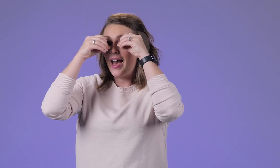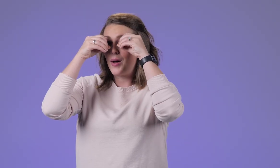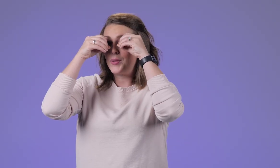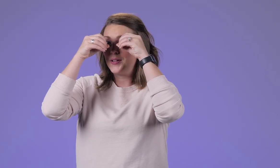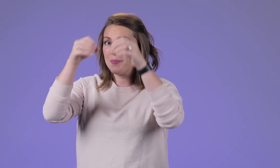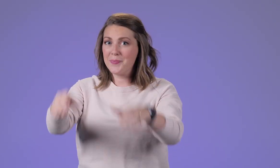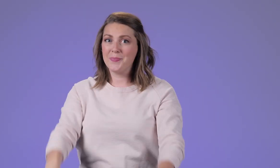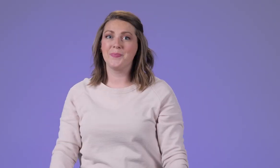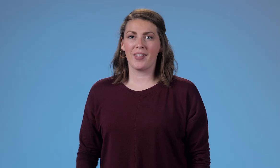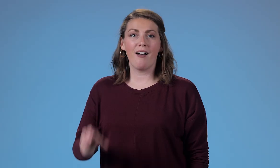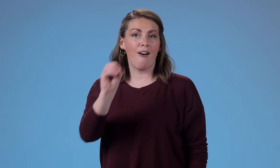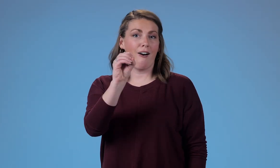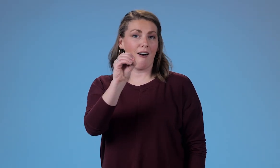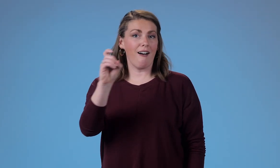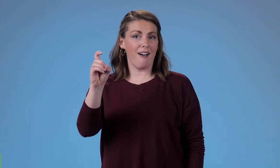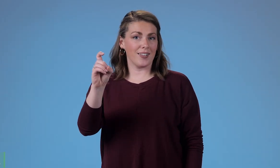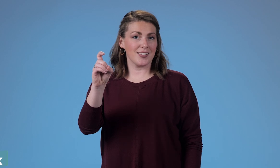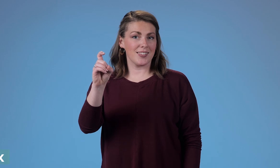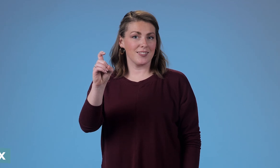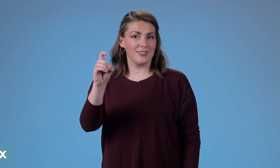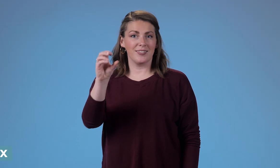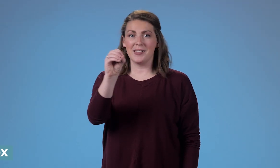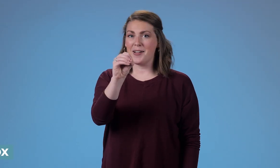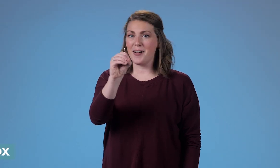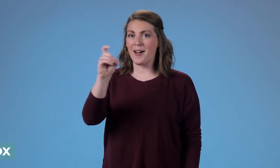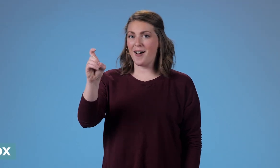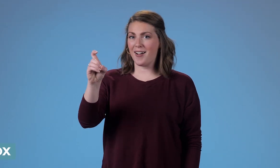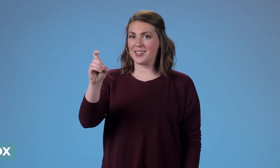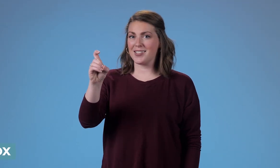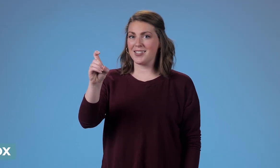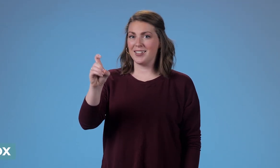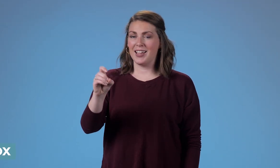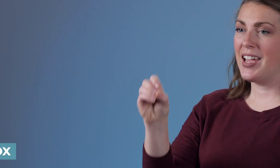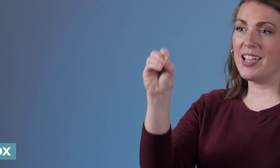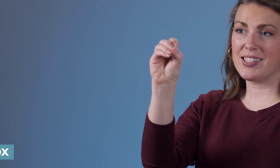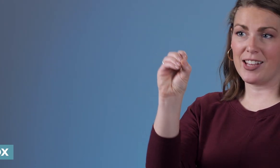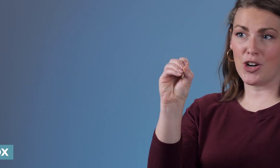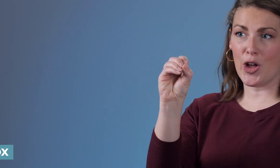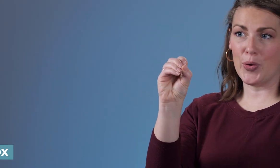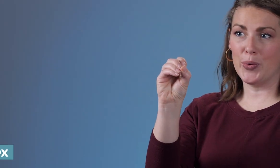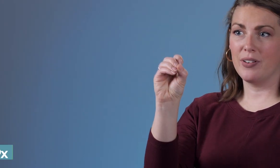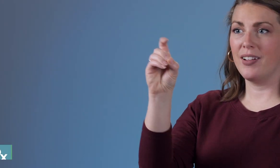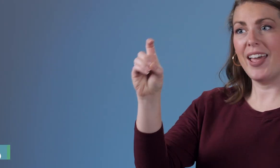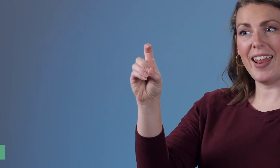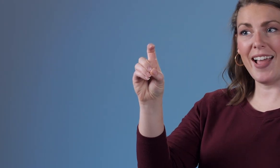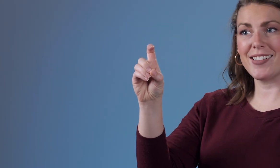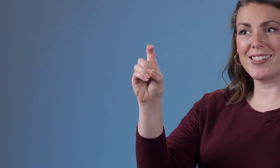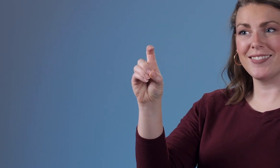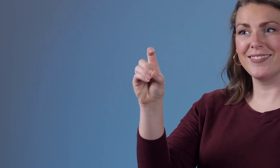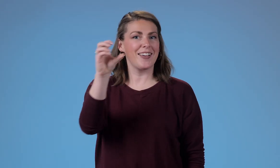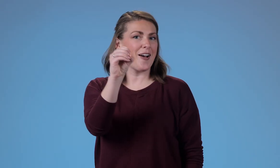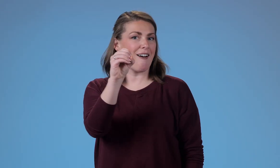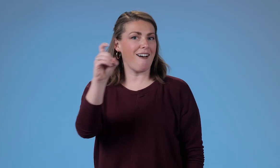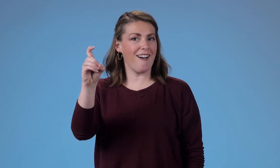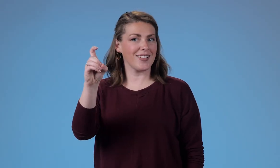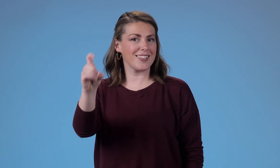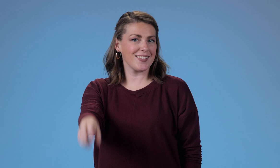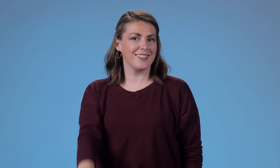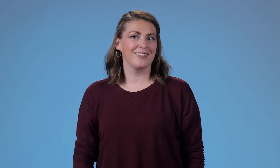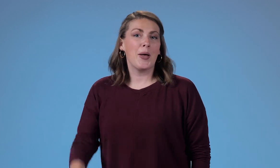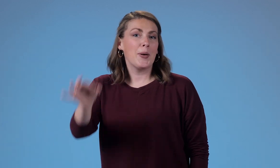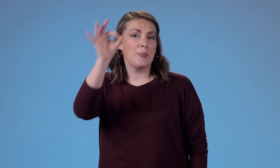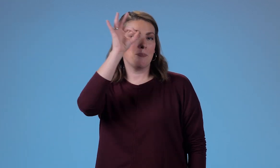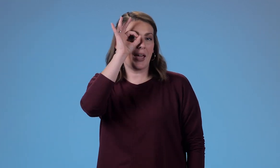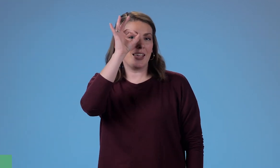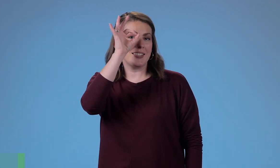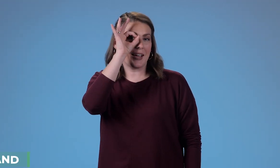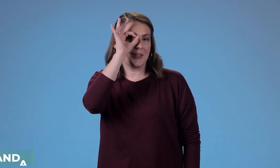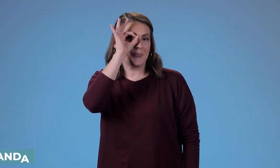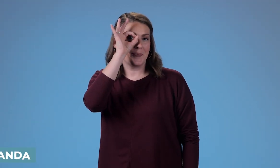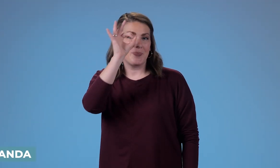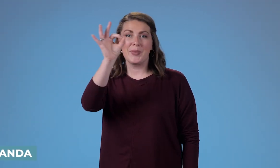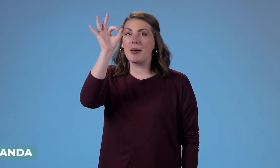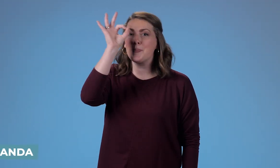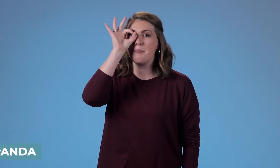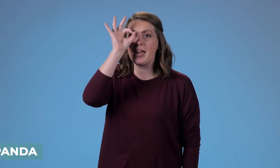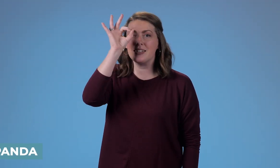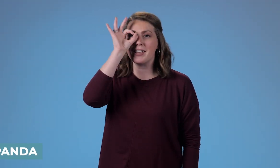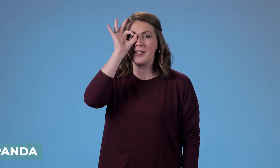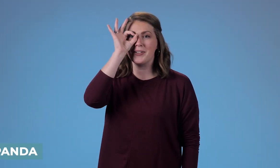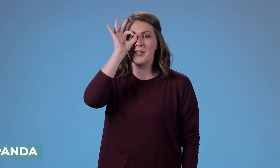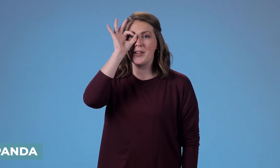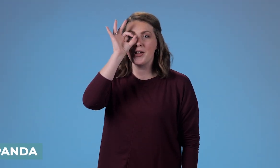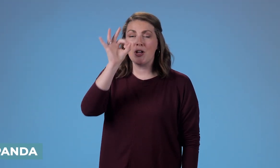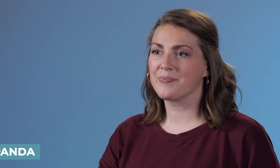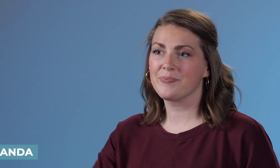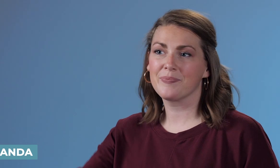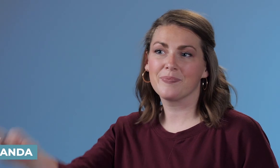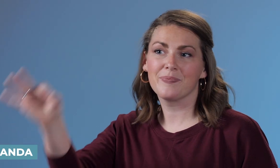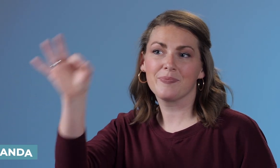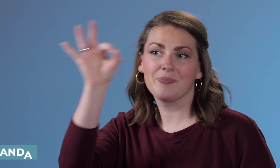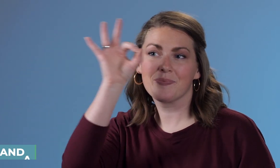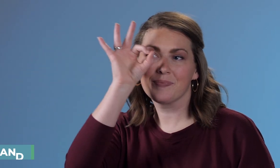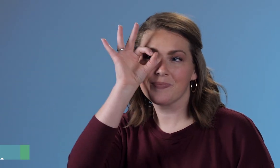'owl'. 'Ox, ox', it's letter 'O' and 'X', 'ox'. 'Panda, panda', you're making the shape of the